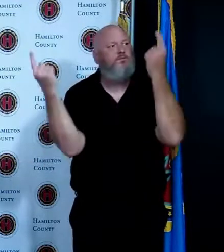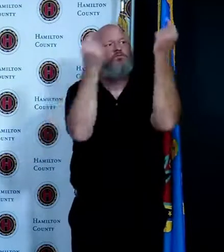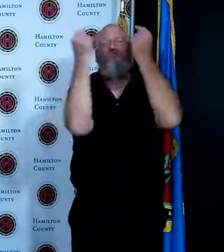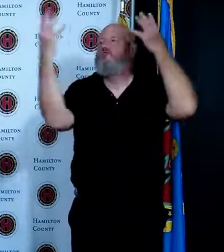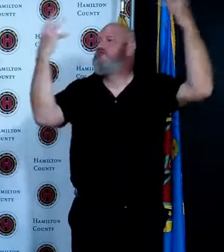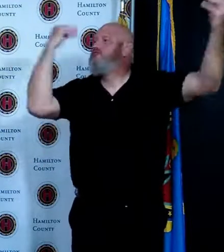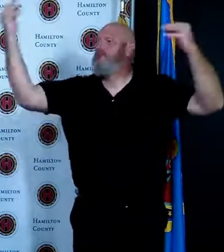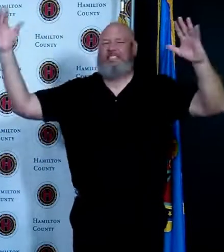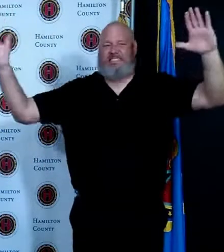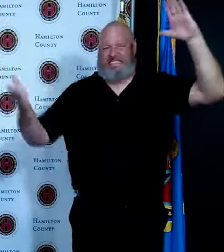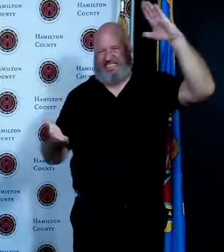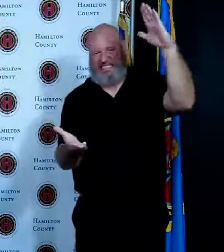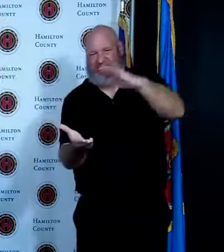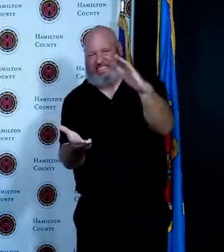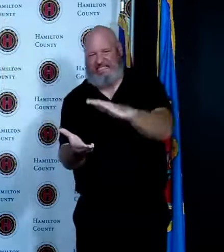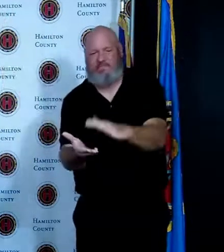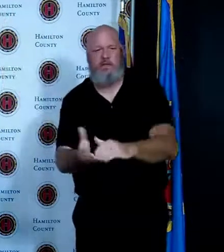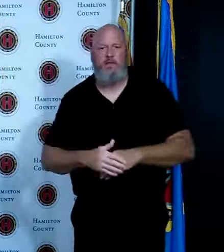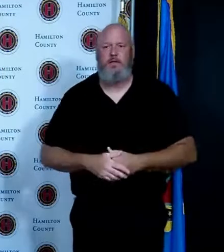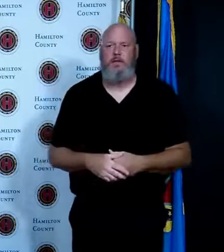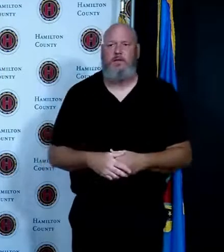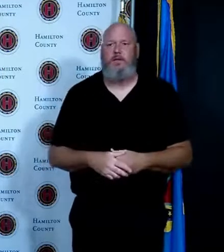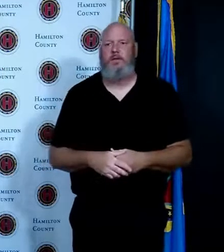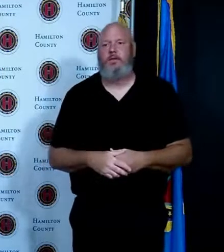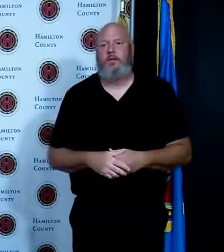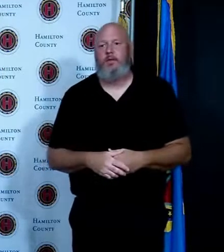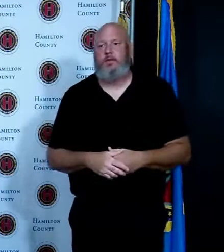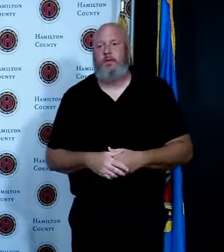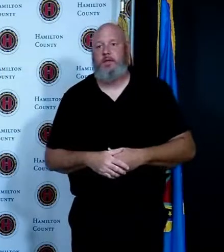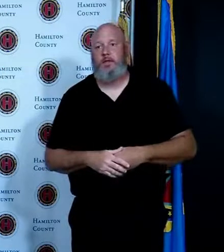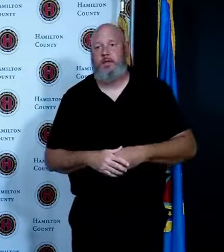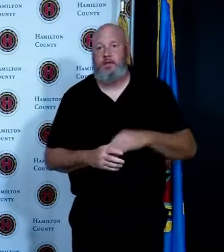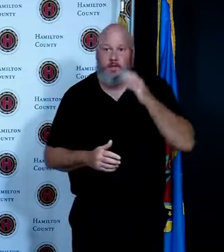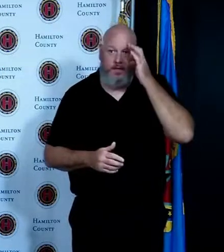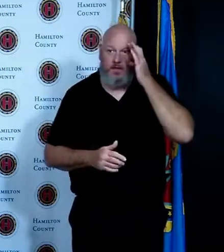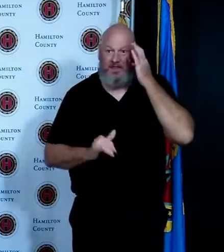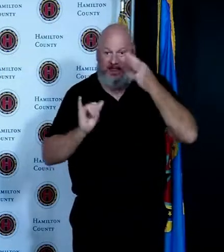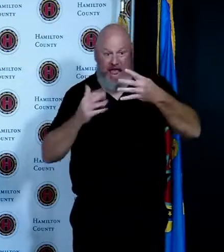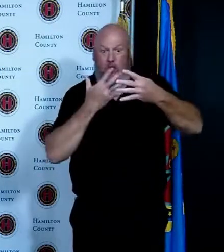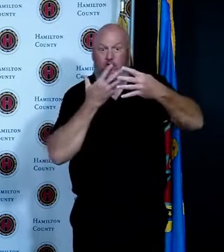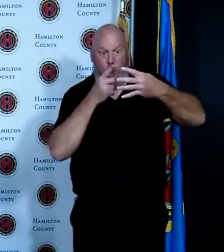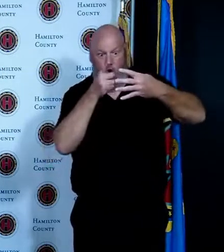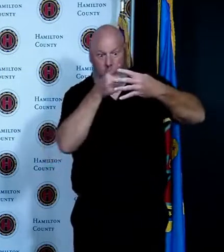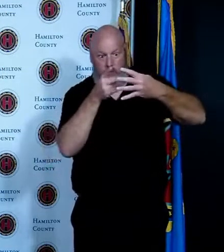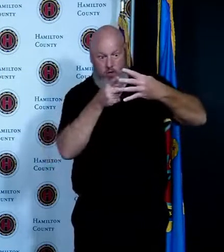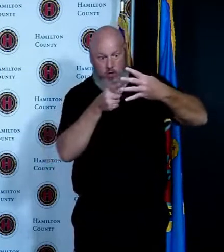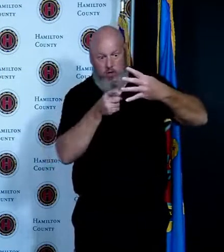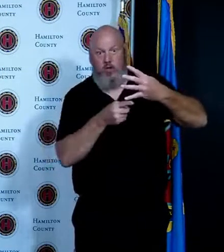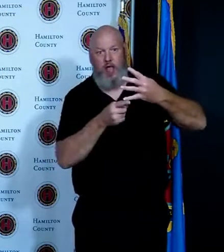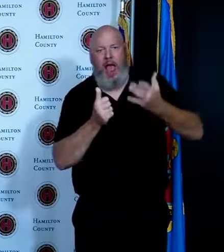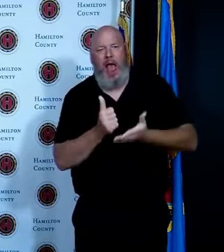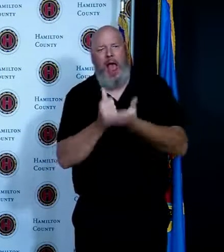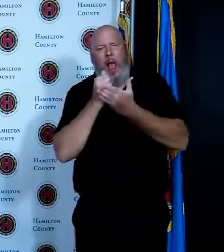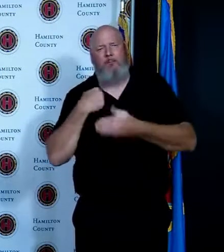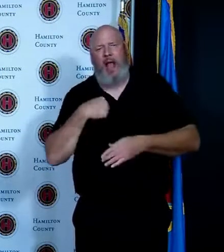our community when we become an orange or a yellow it doesn't mean that we're safe and we're out of the woods it just means that there's less community spread